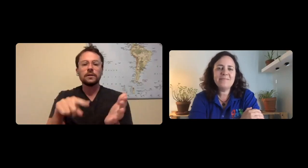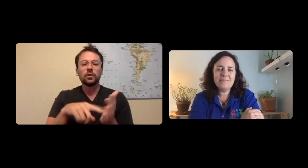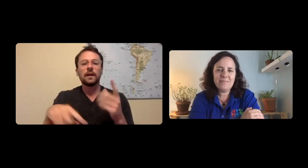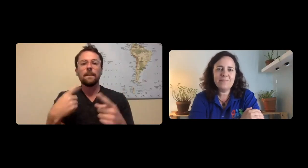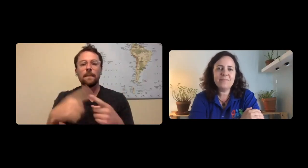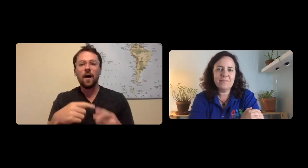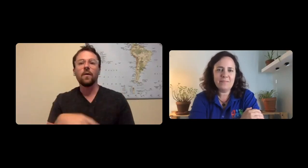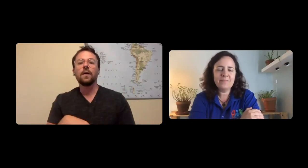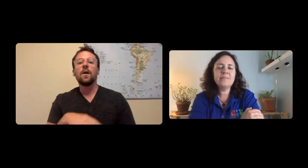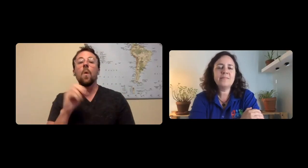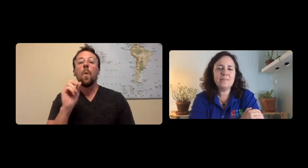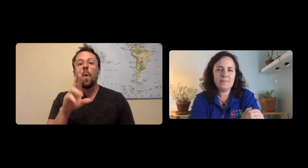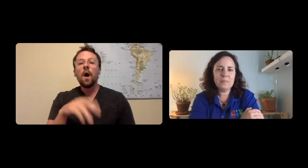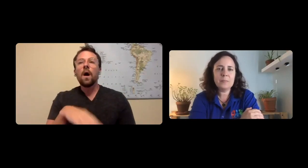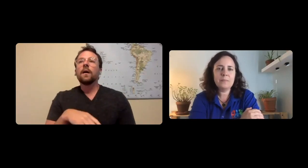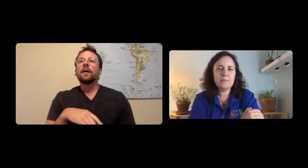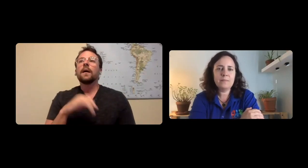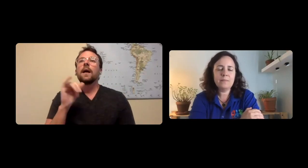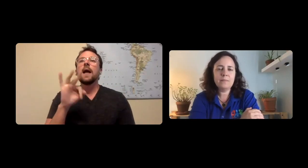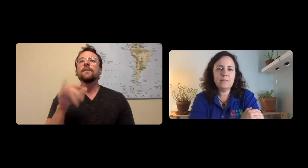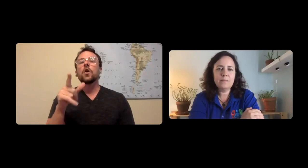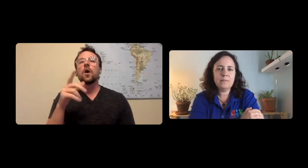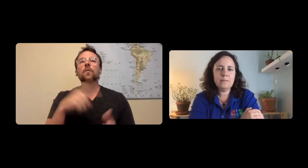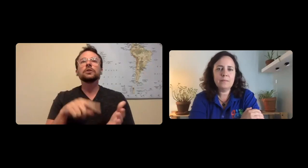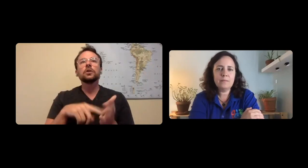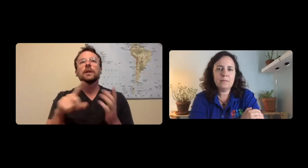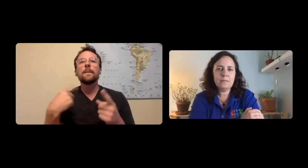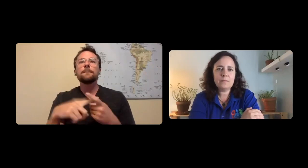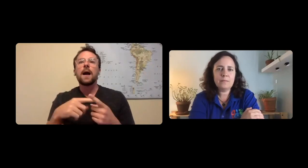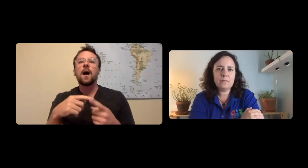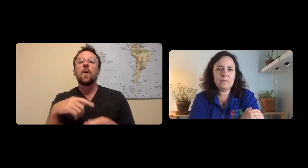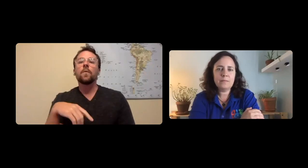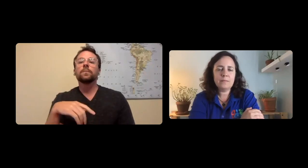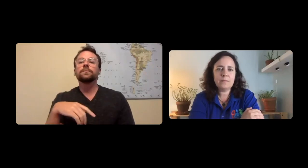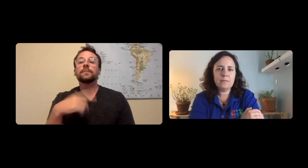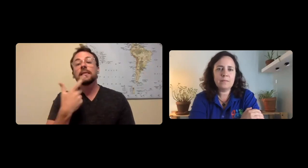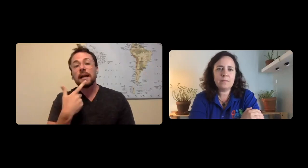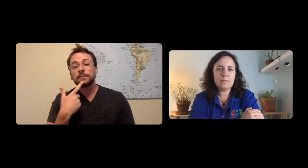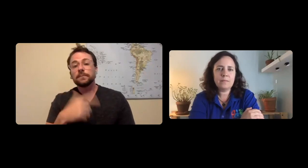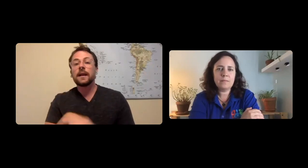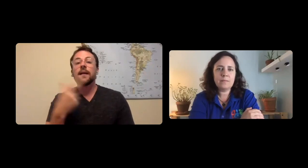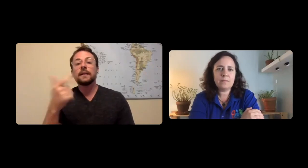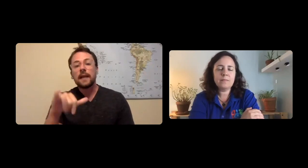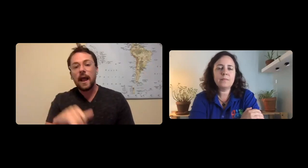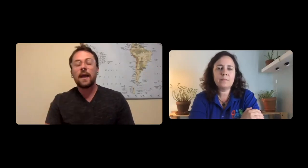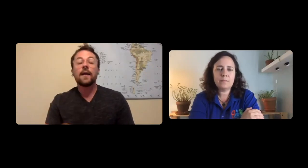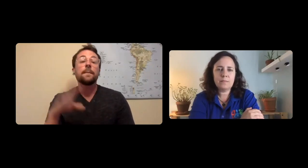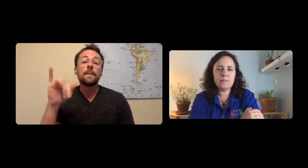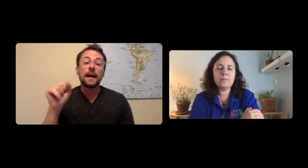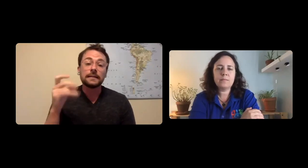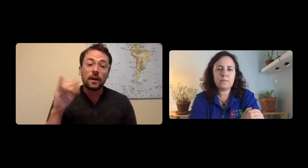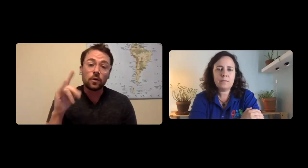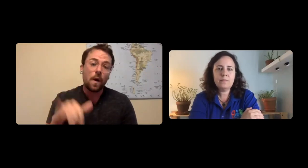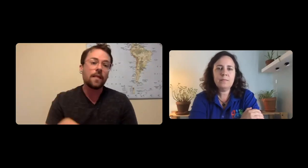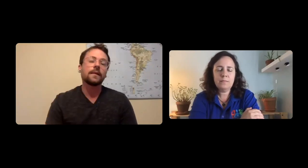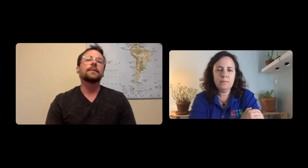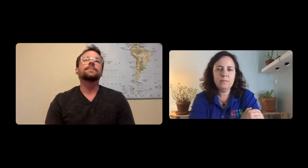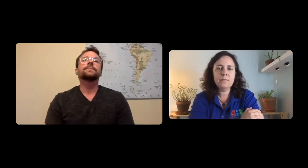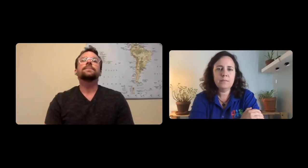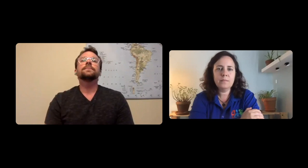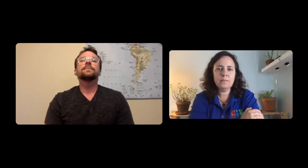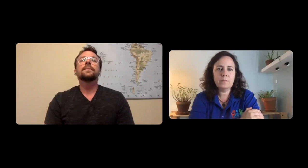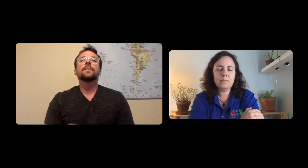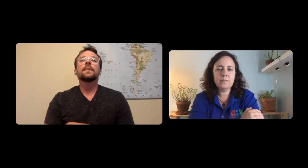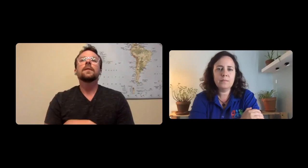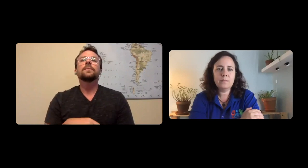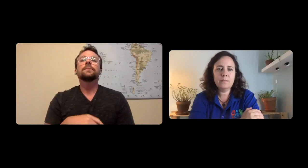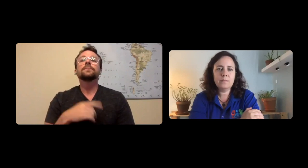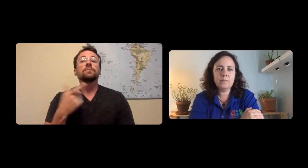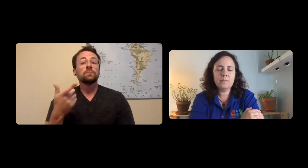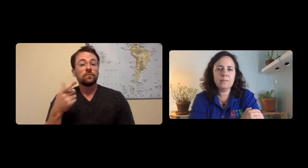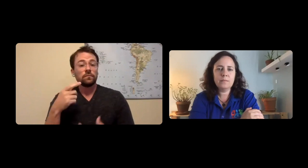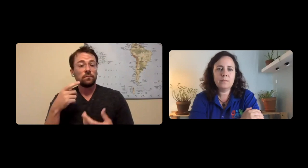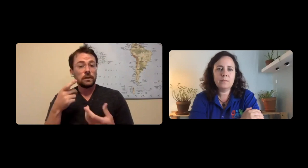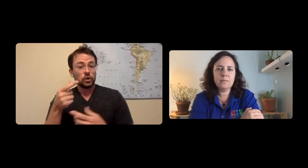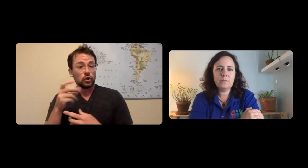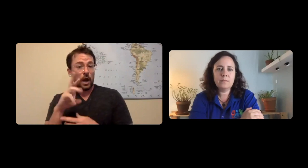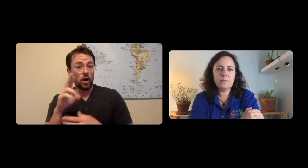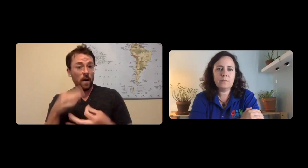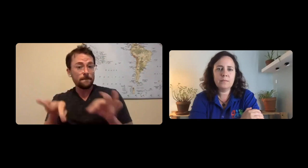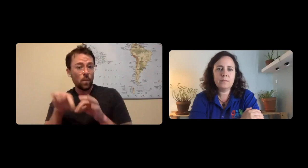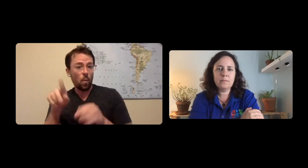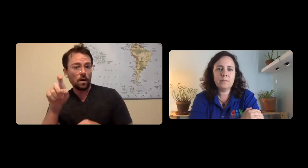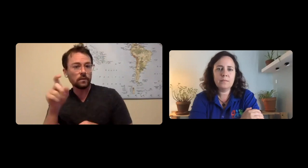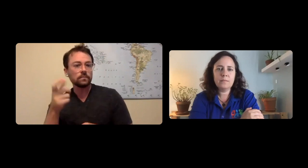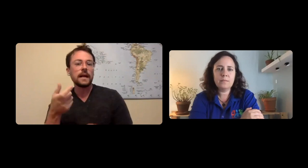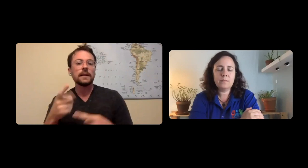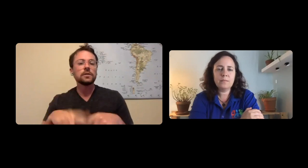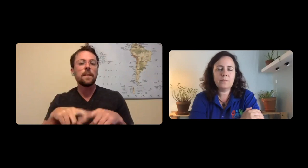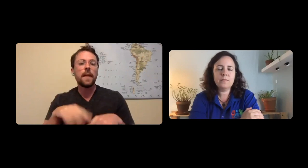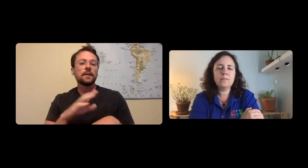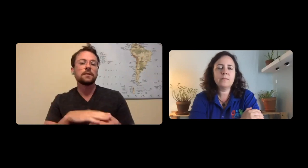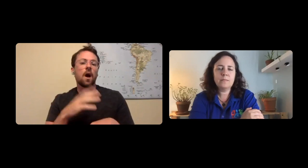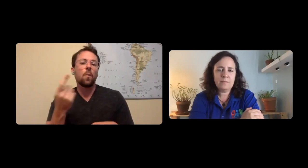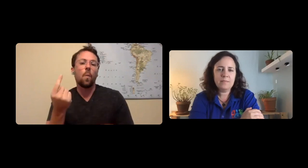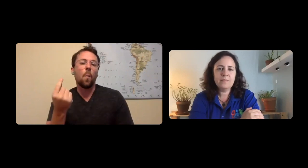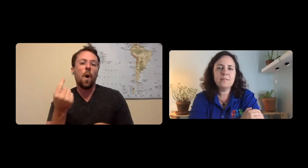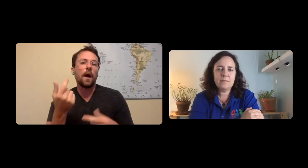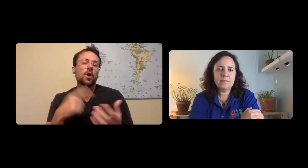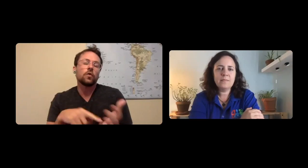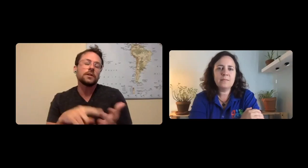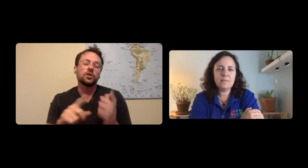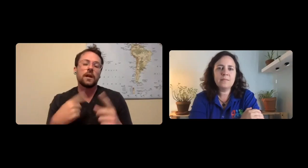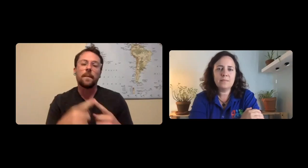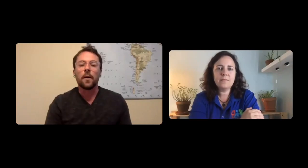In that case, you would want different variables of sexual orientation and gender identity.